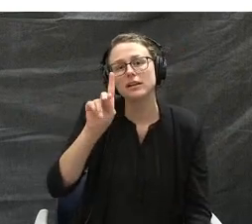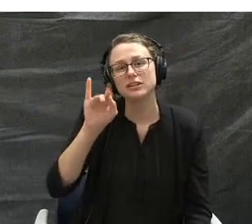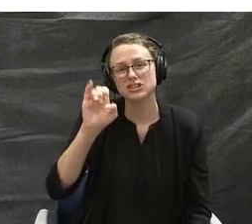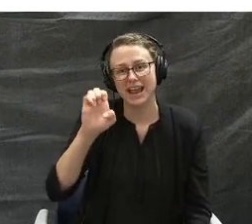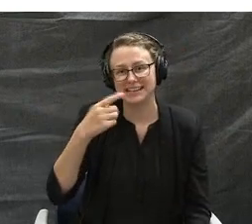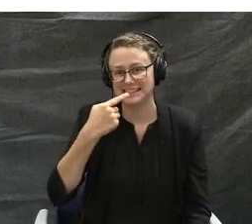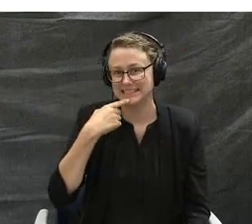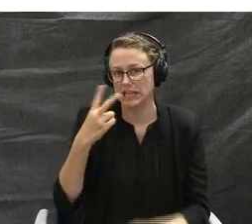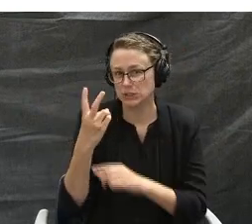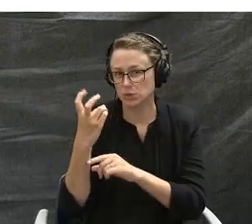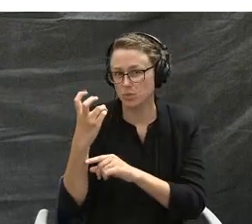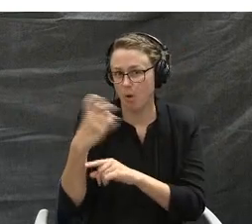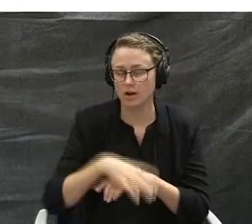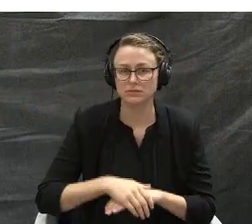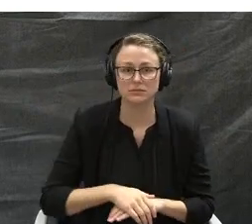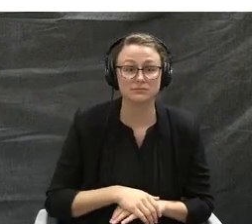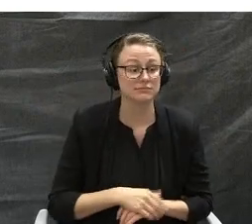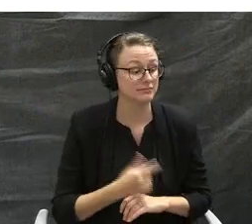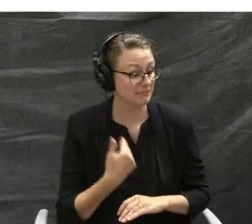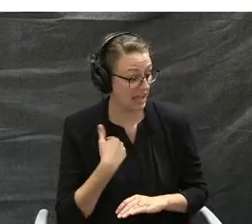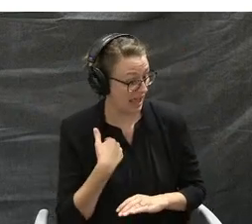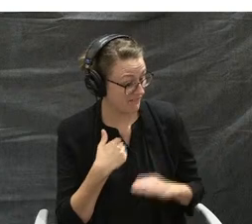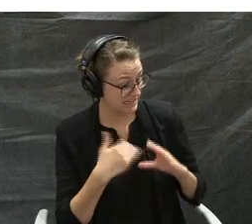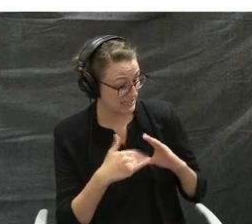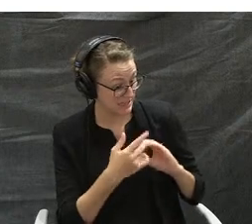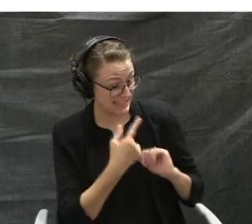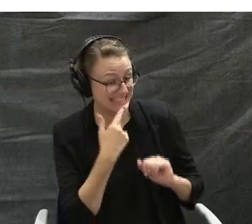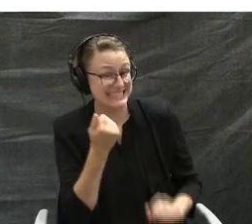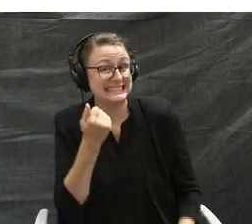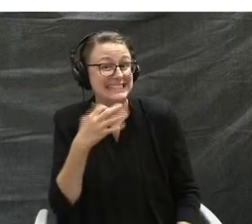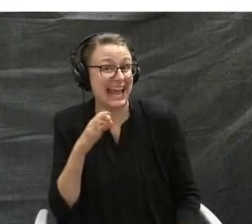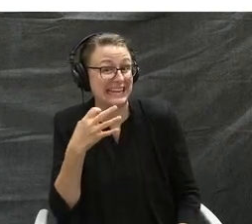I have an email from her that says additional 19 perfect and